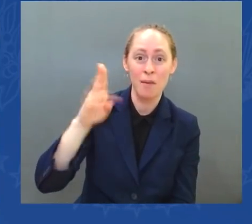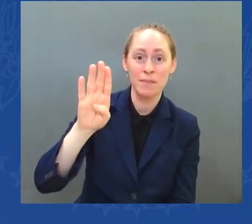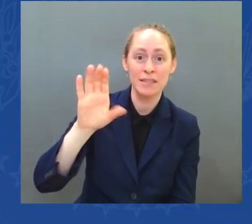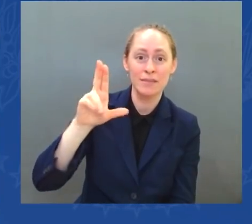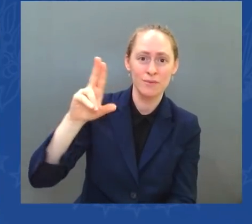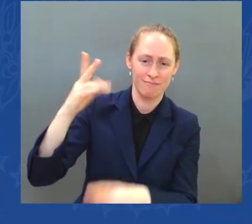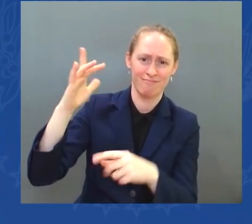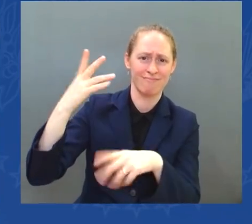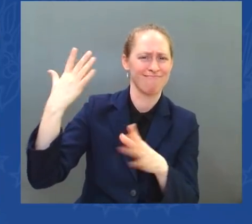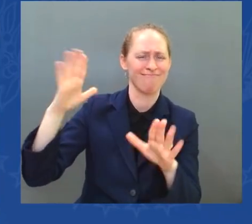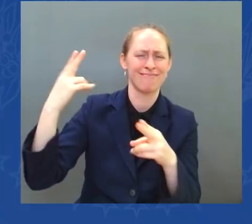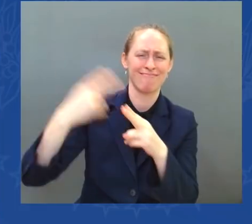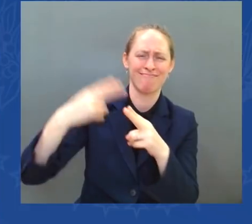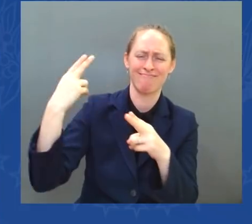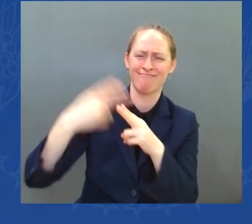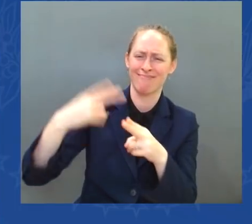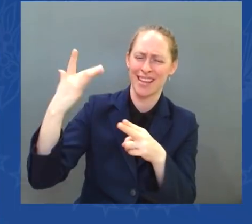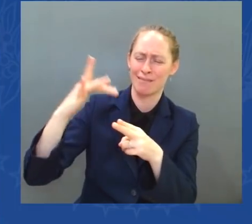to the President of the United States, Joe Biden.